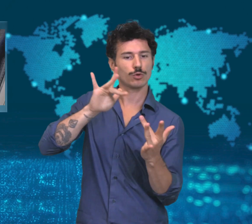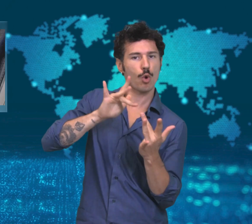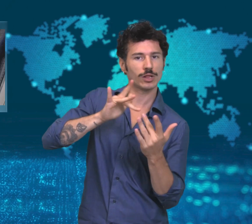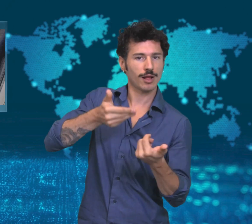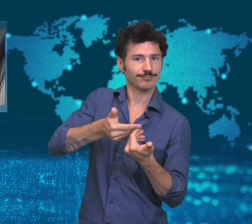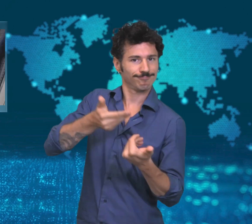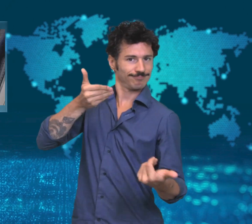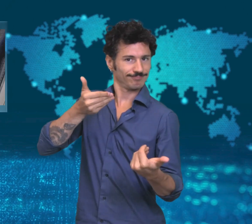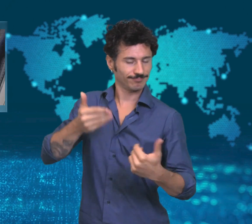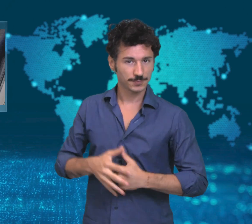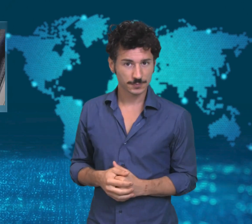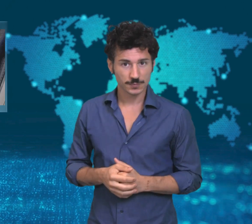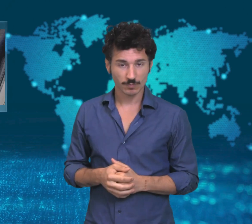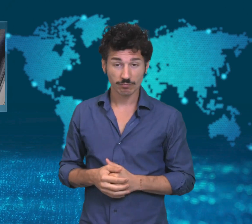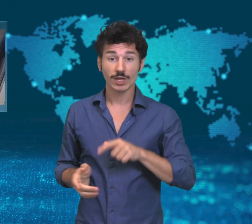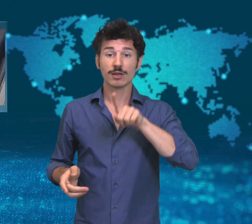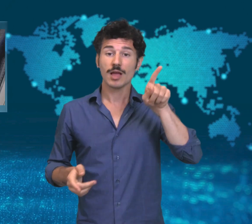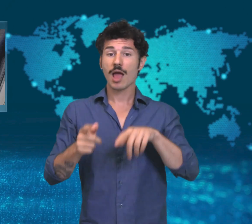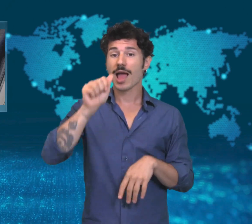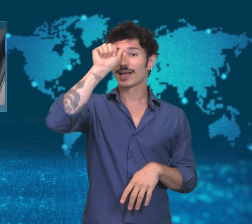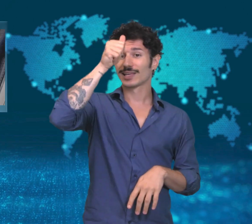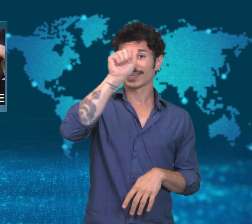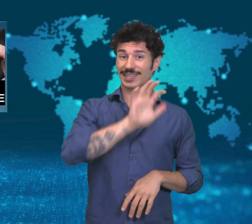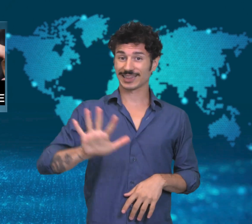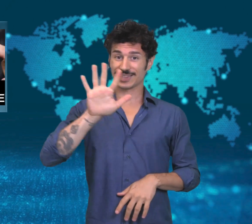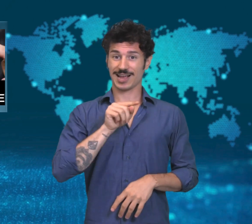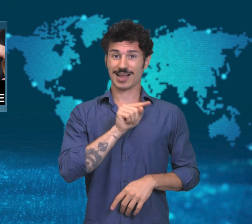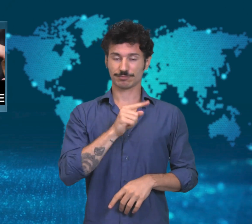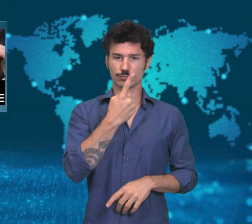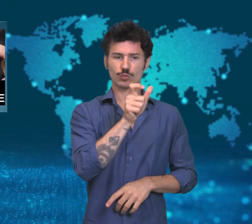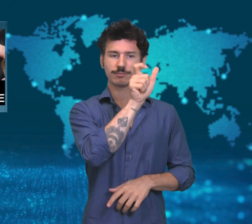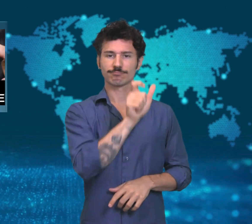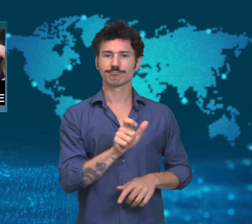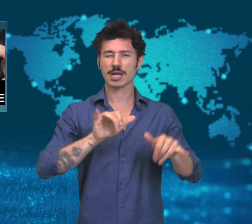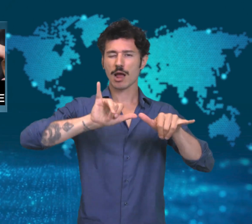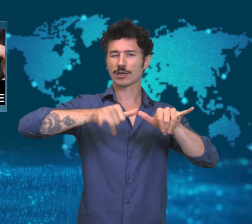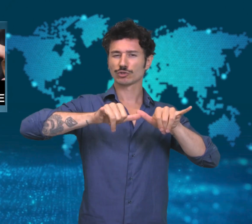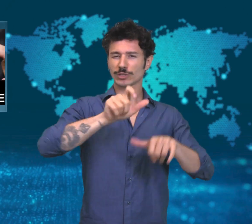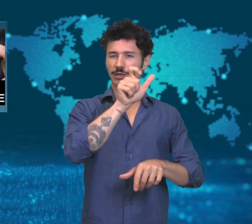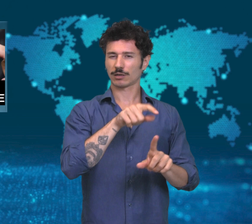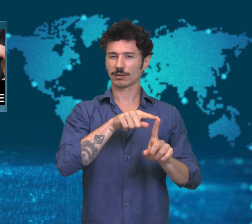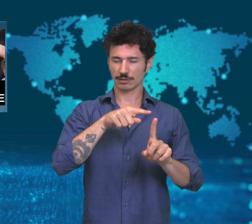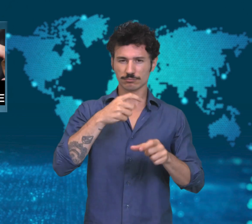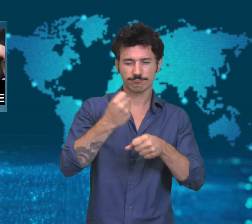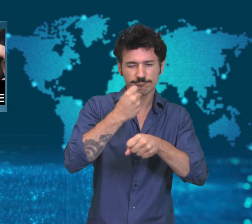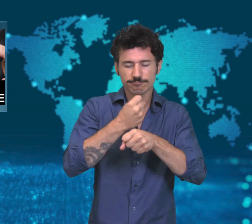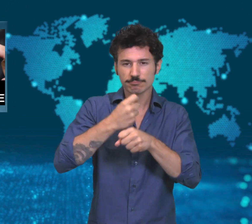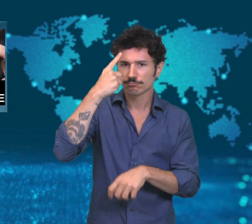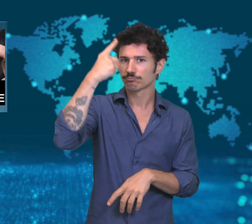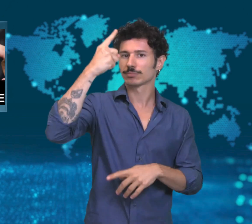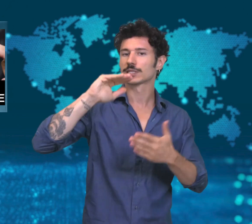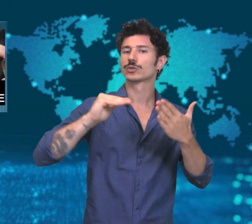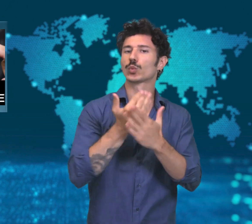An engineer from India created contact-free elevators by using